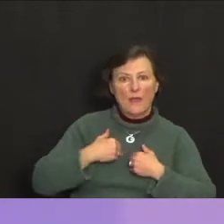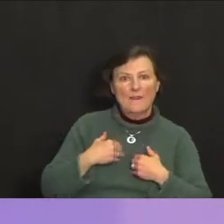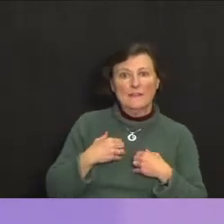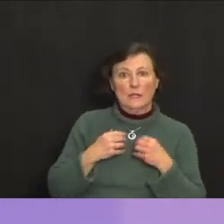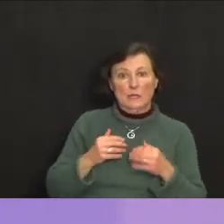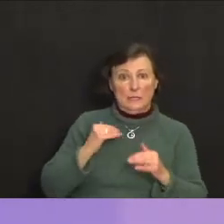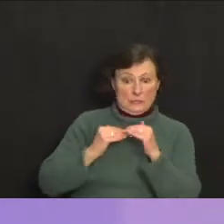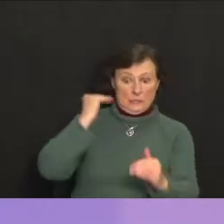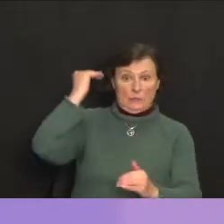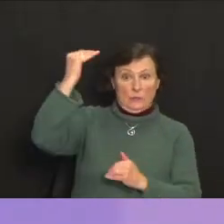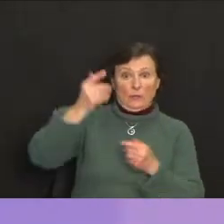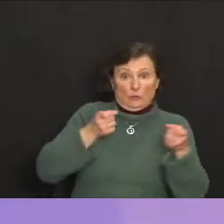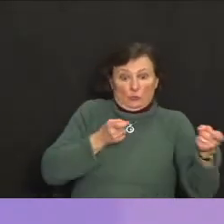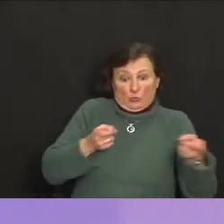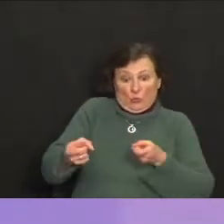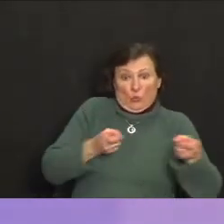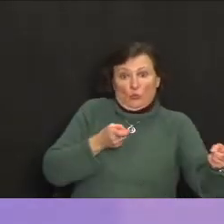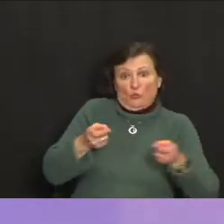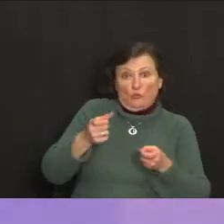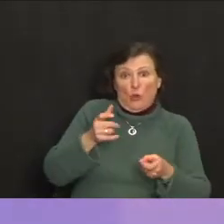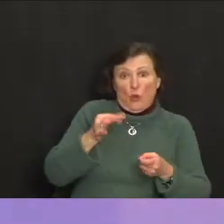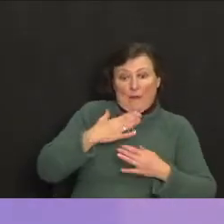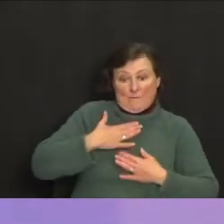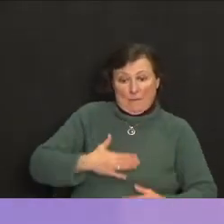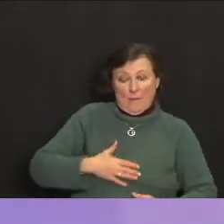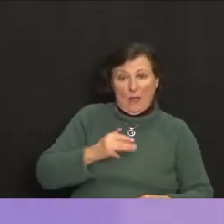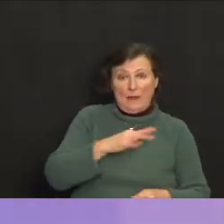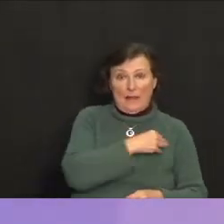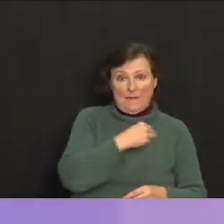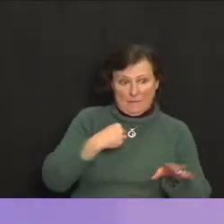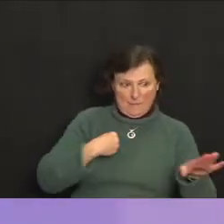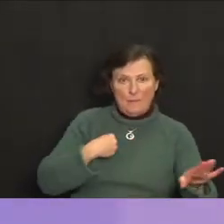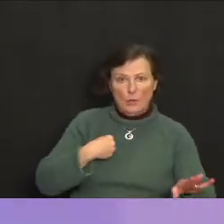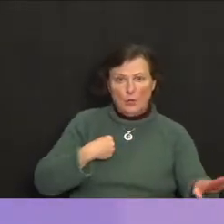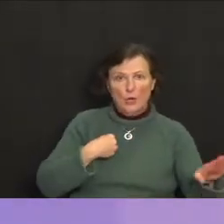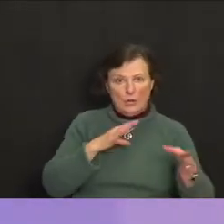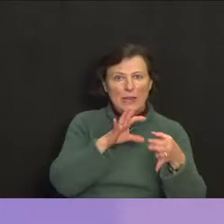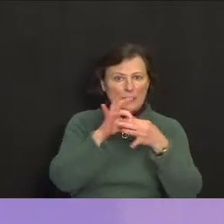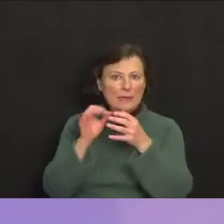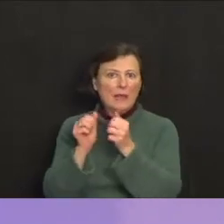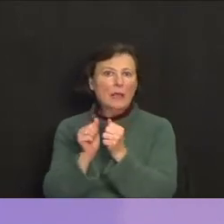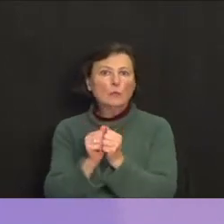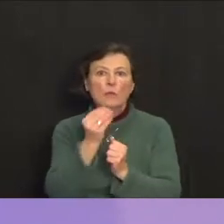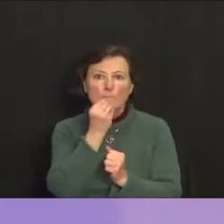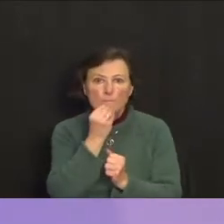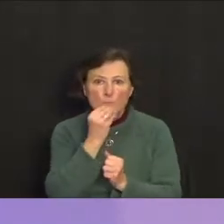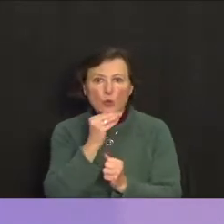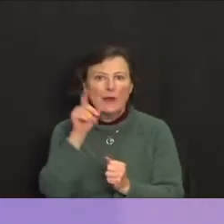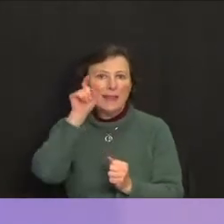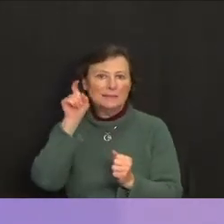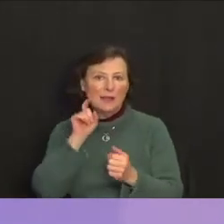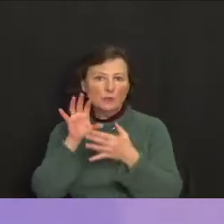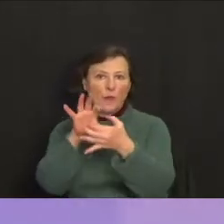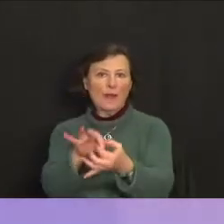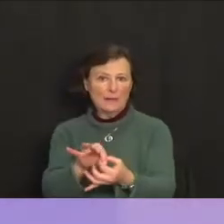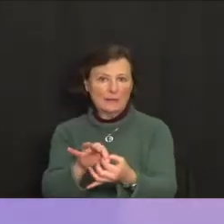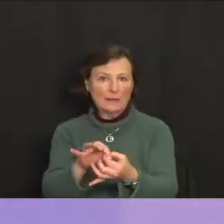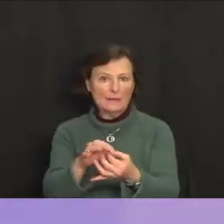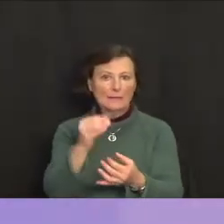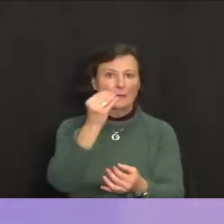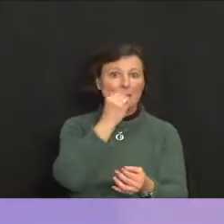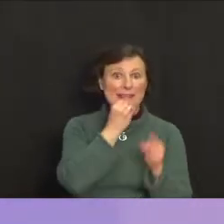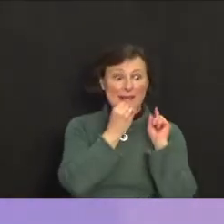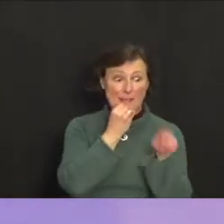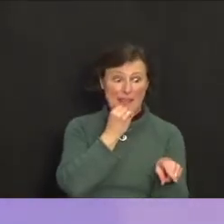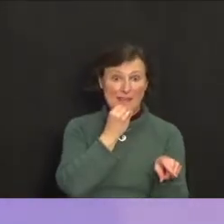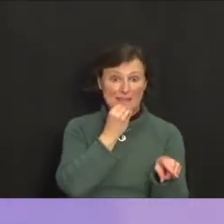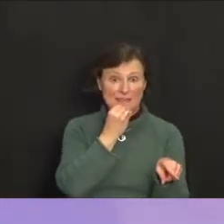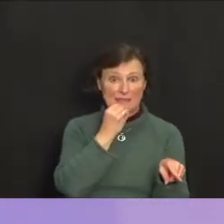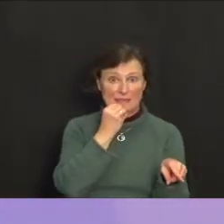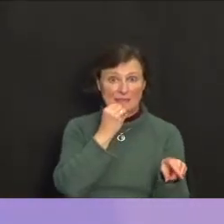the bodies of their members, particularly with regard to food and sexuality. Eat this. Cut that.